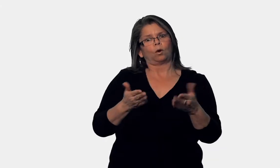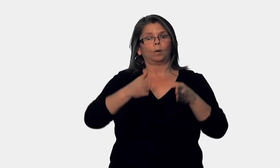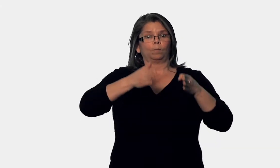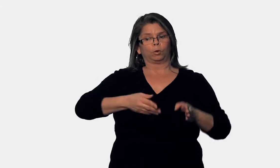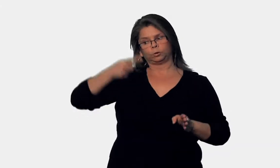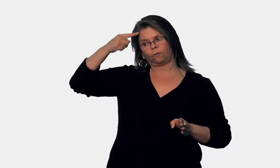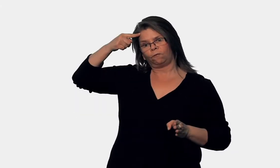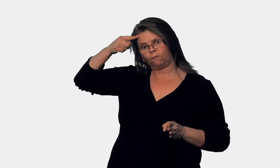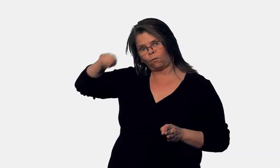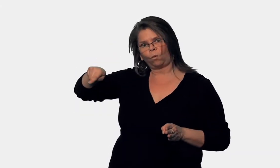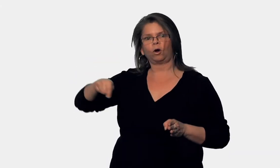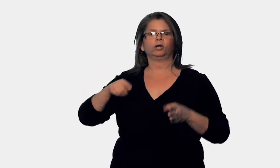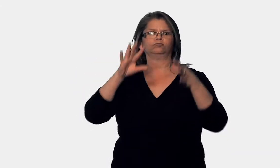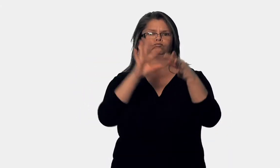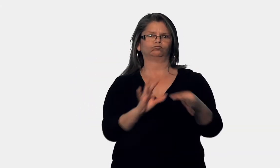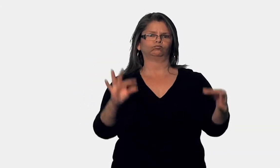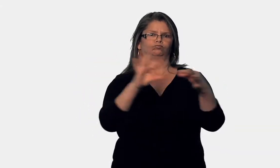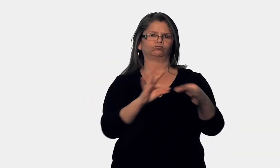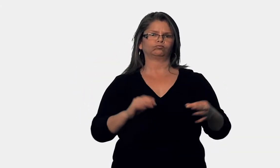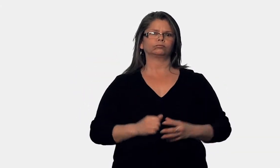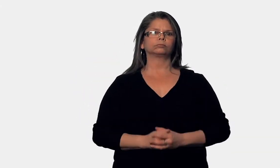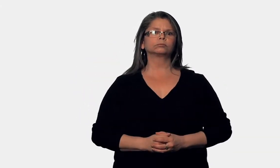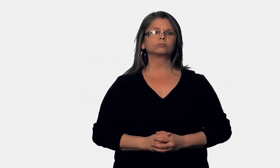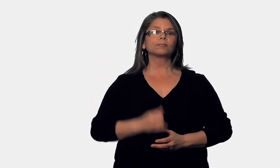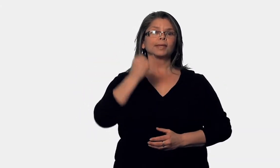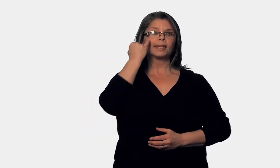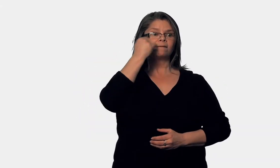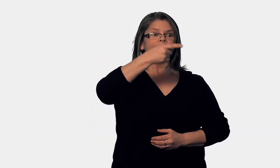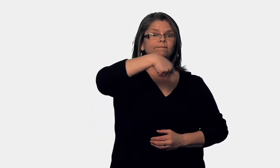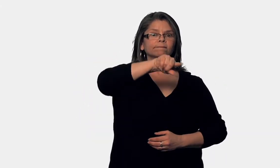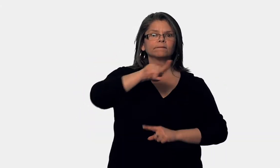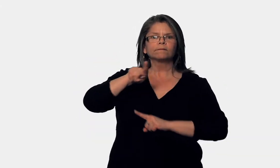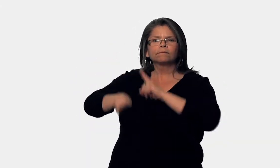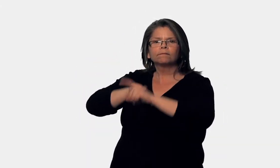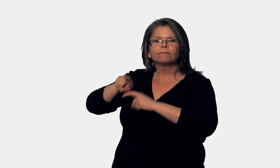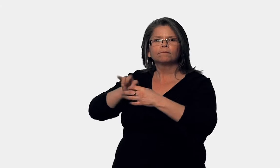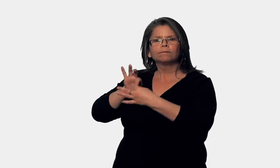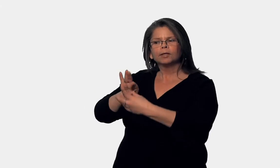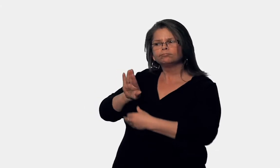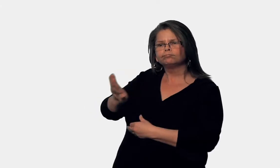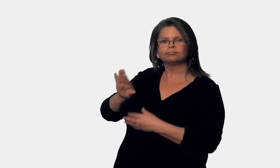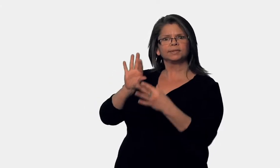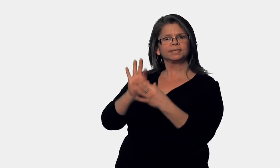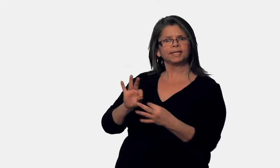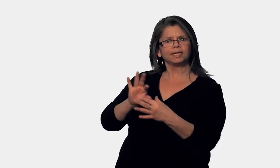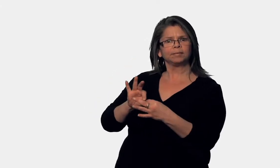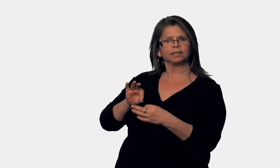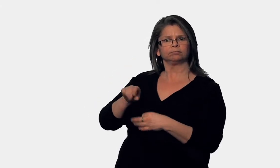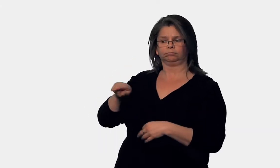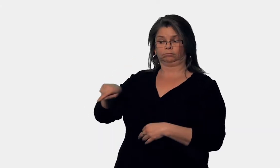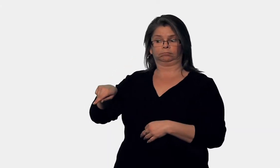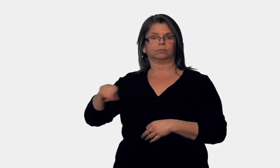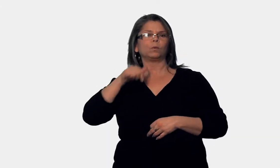or have someone else read it, and won’t have to answer any questions